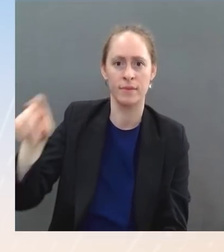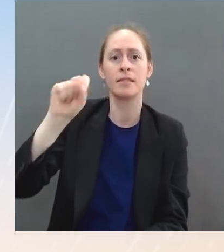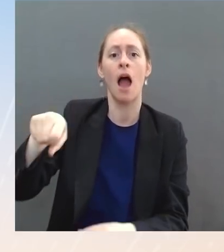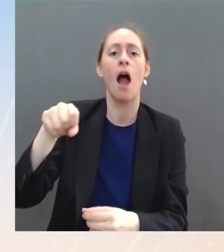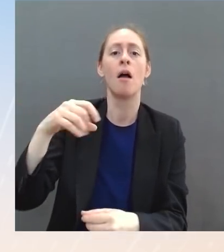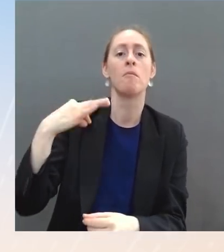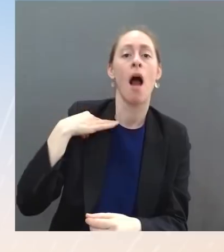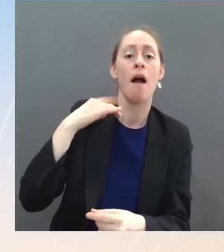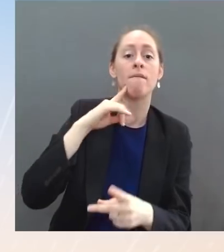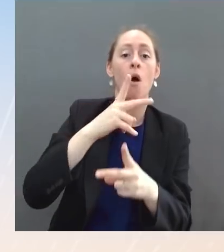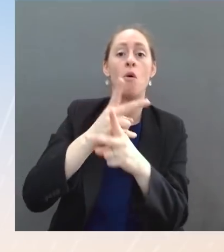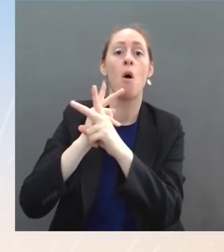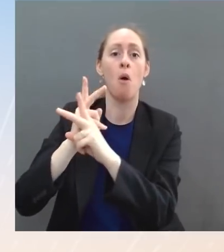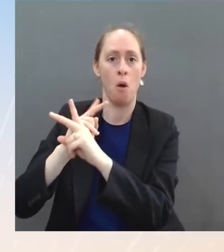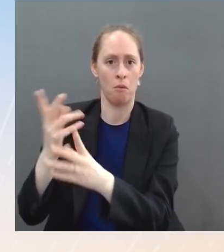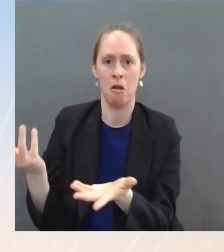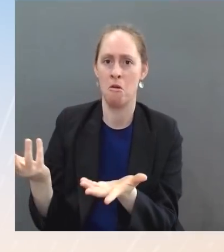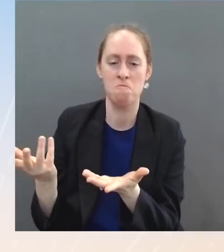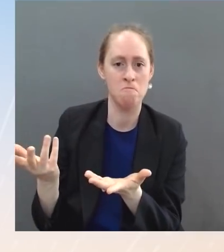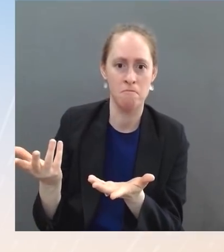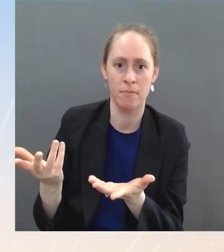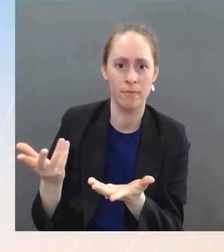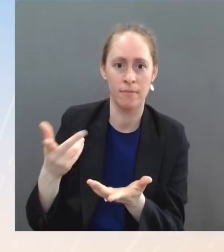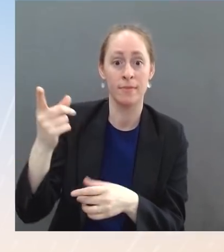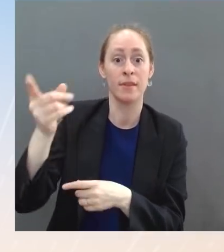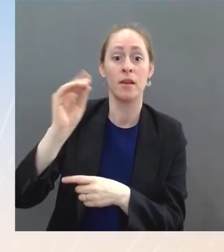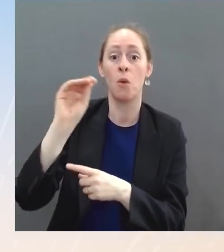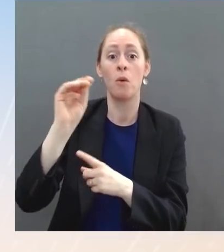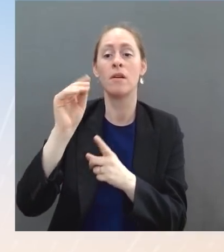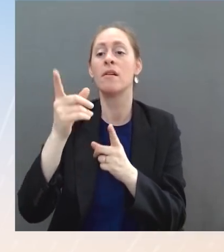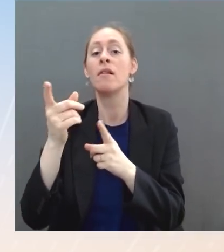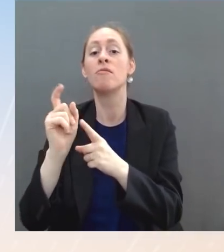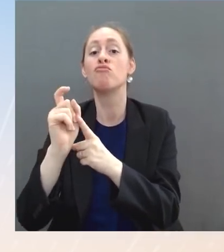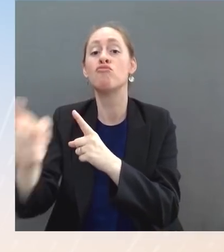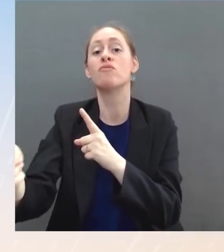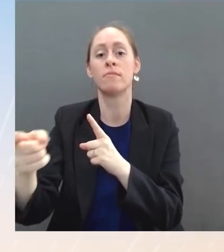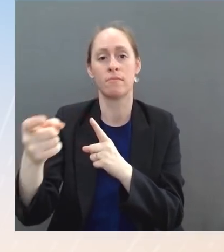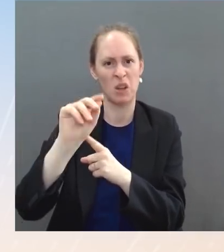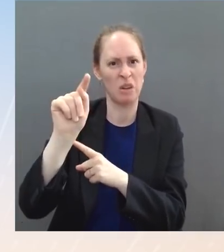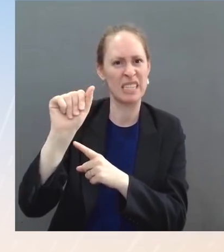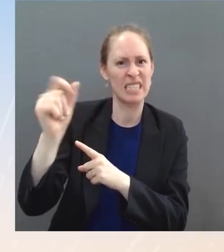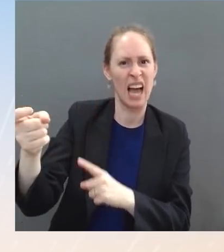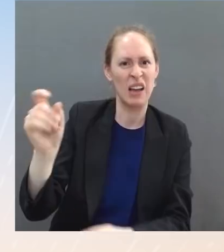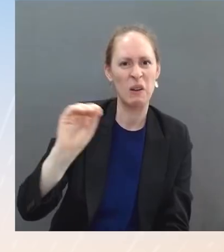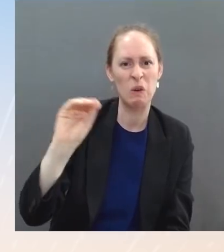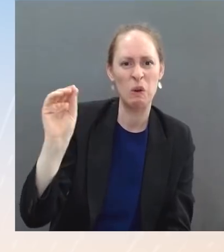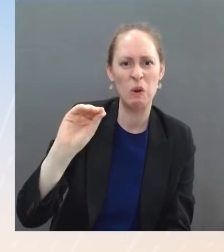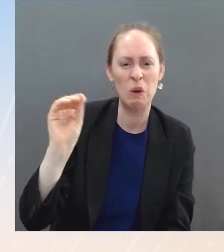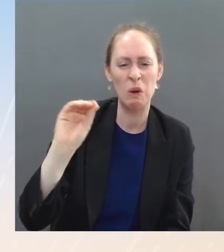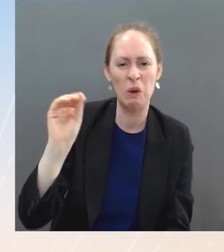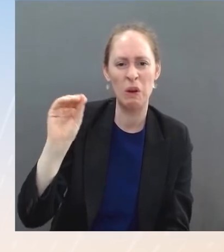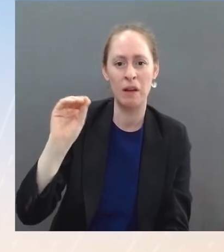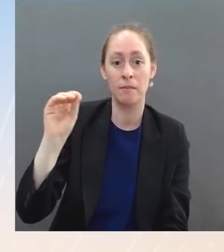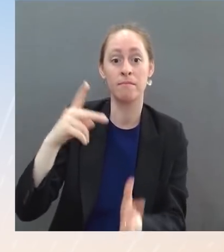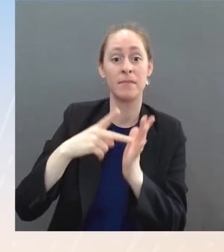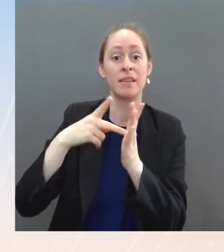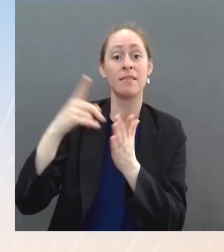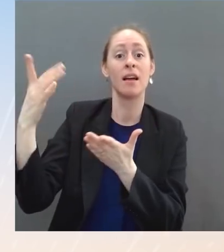and no tax is paid on the appreciation of their asset. In other words, their income is never taxed. That's not fair. And I think what the President is trying to do